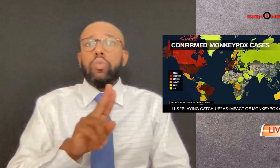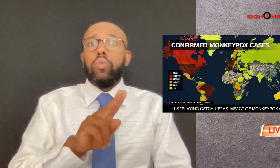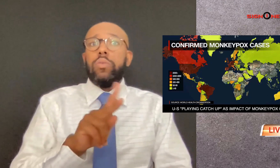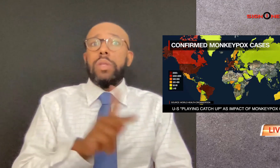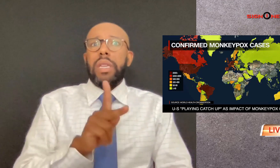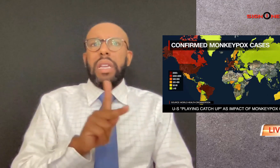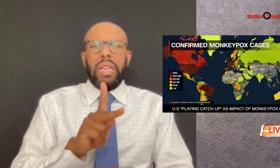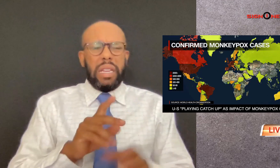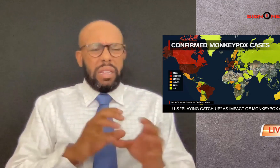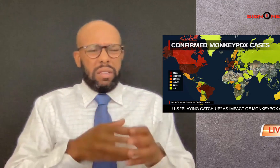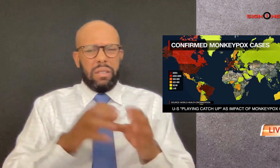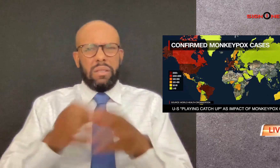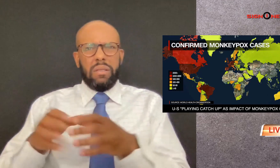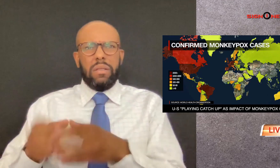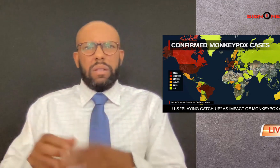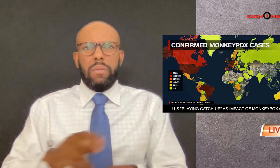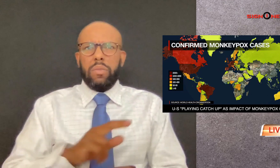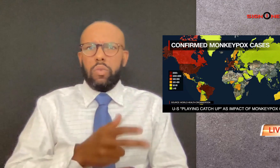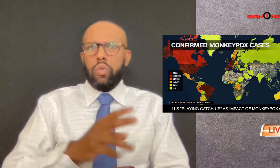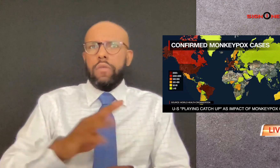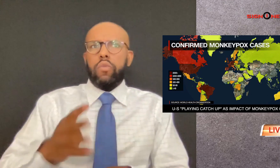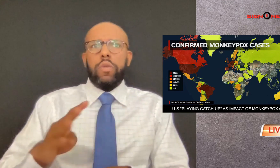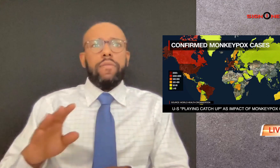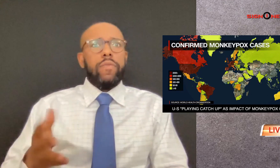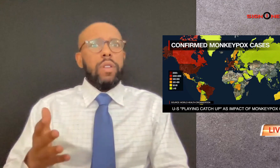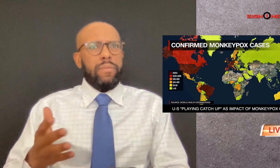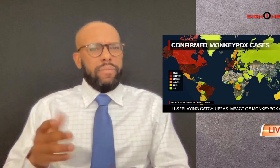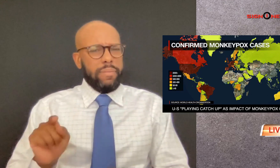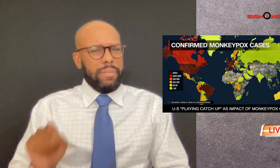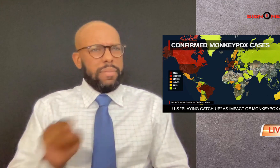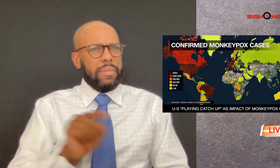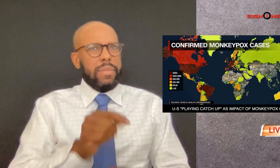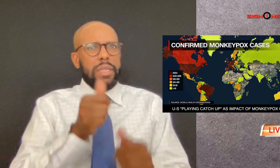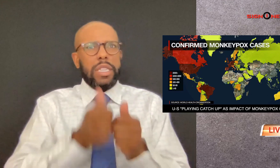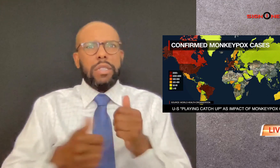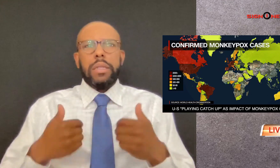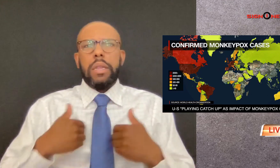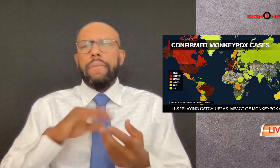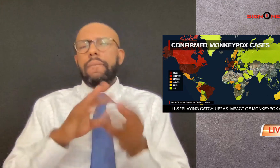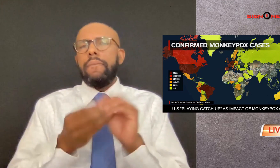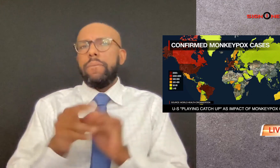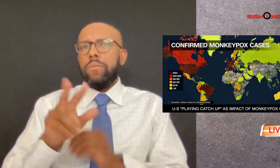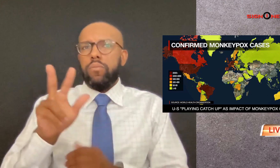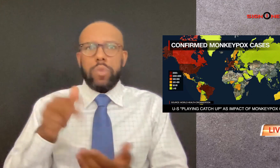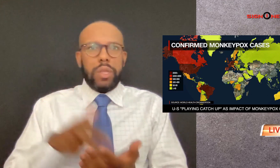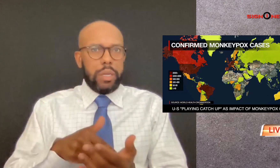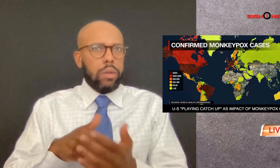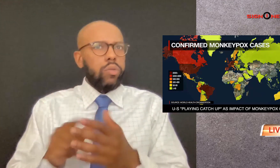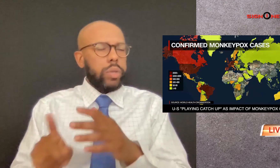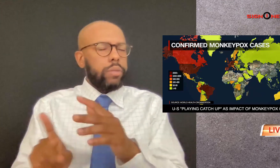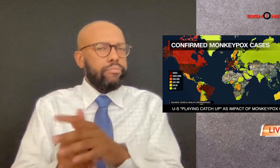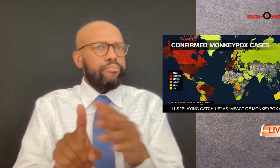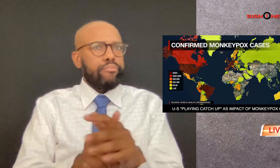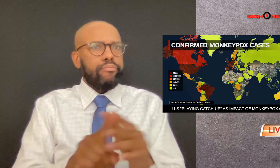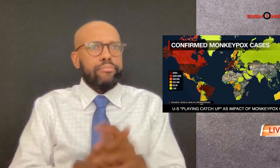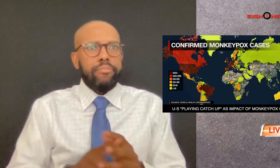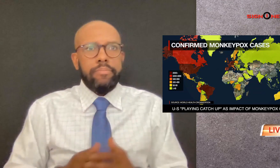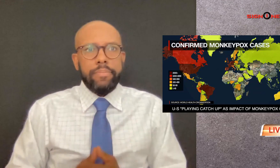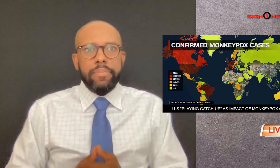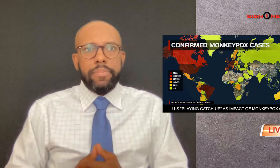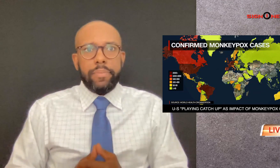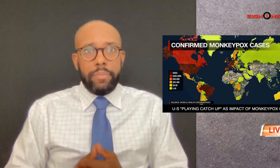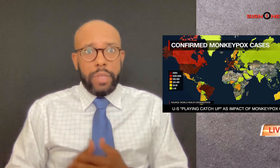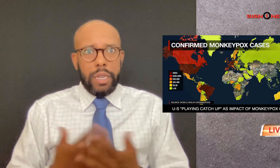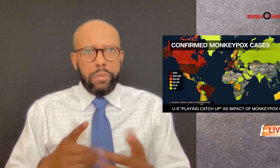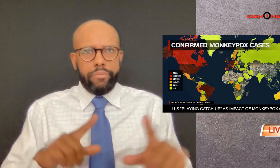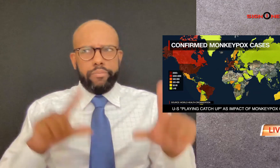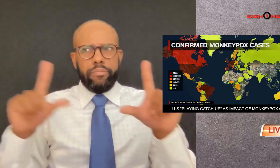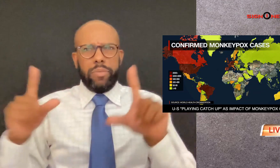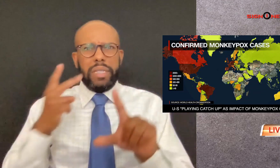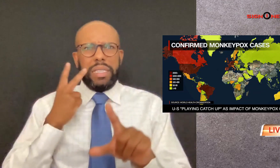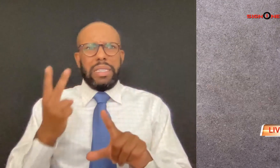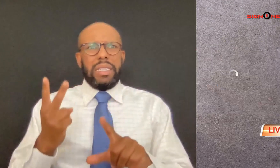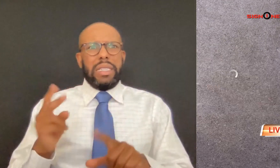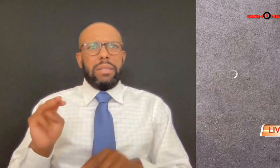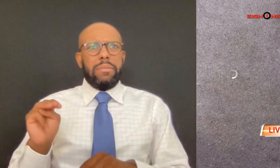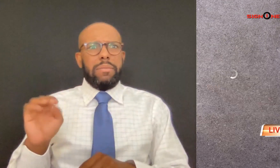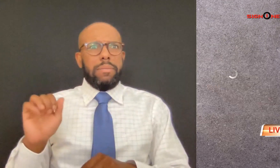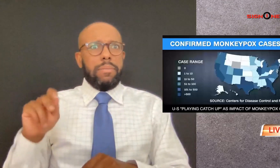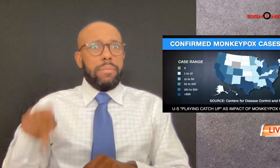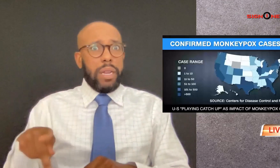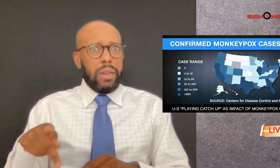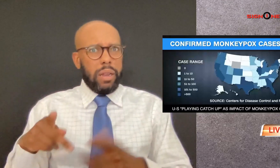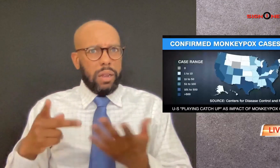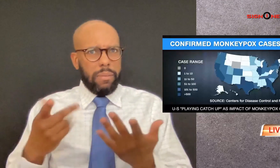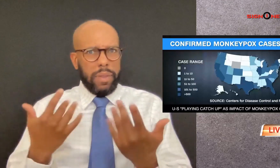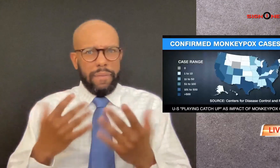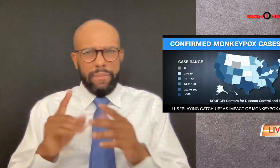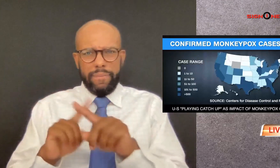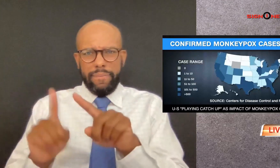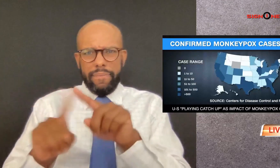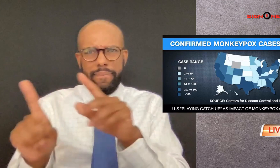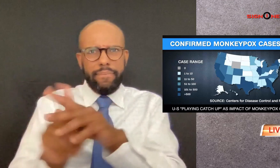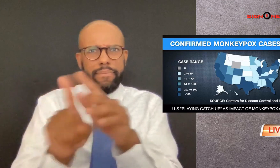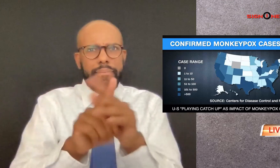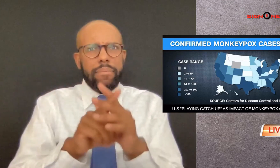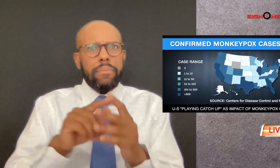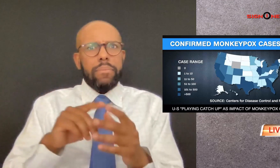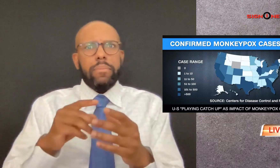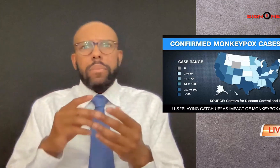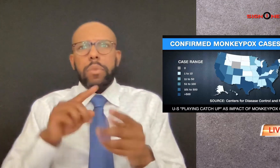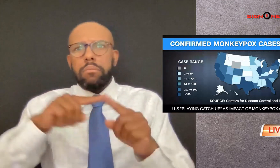Second is Spain, with nearly 6,000 Brazil, Germany, and the UK are 3rd, 4th and 5th They